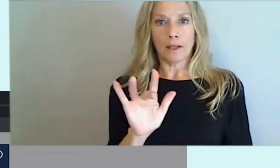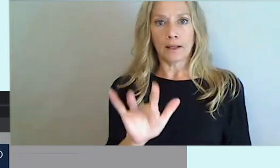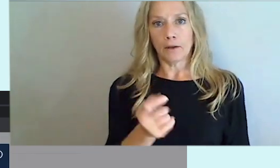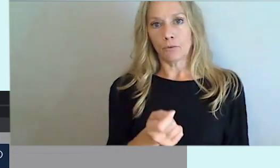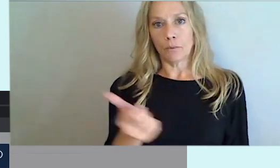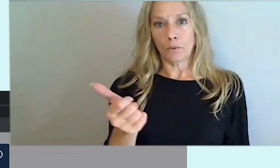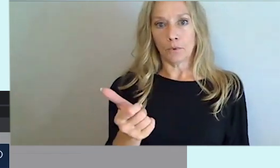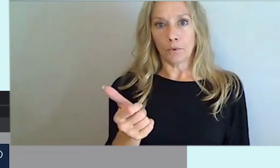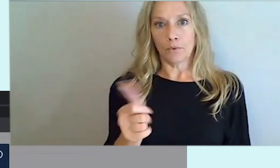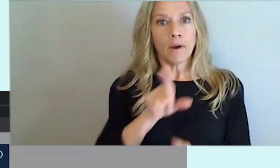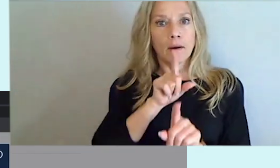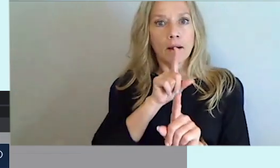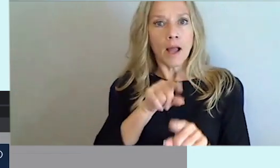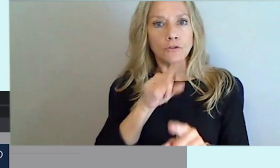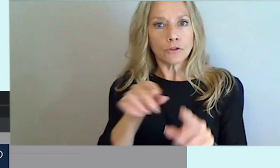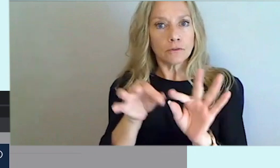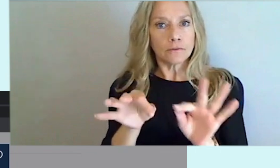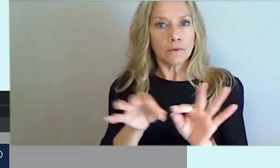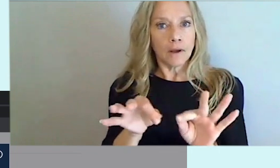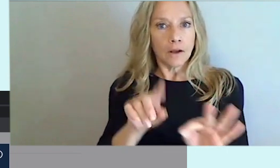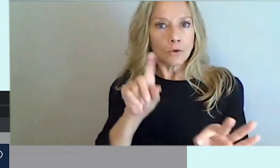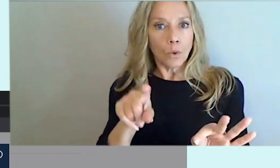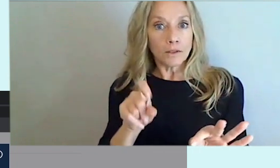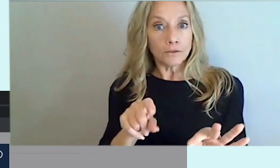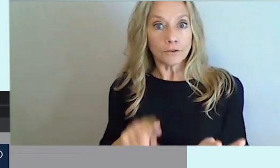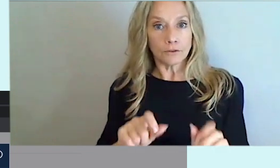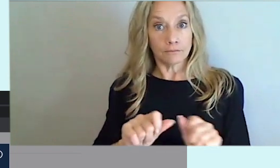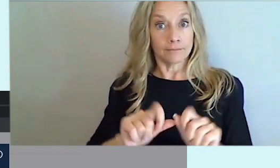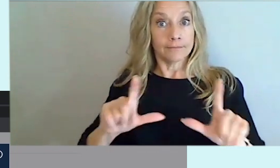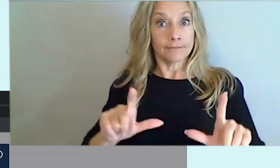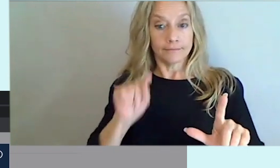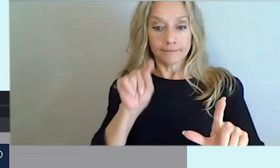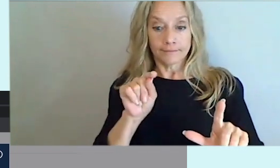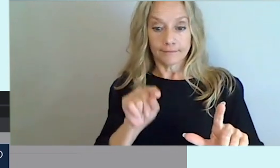on the remove employment pop up window and click submit.